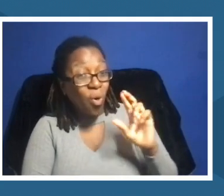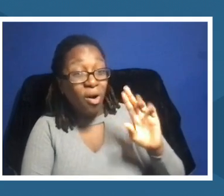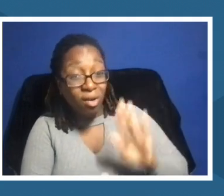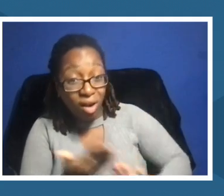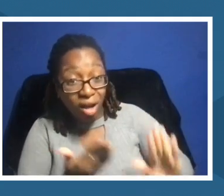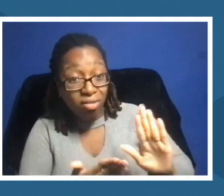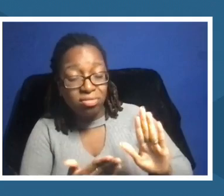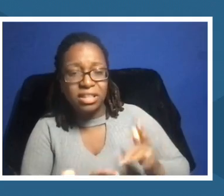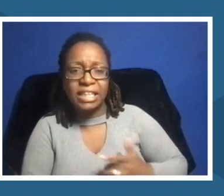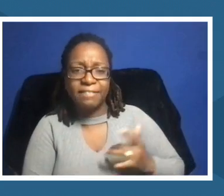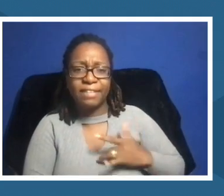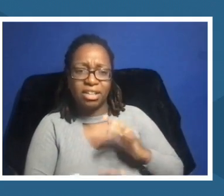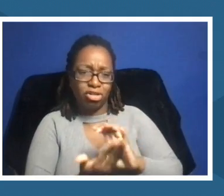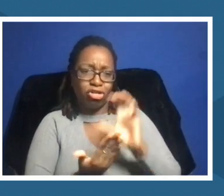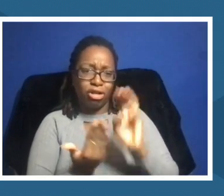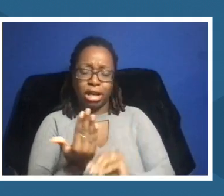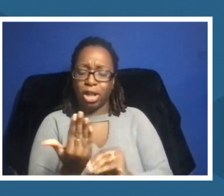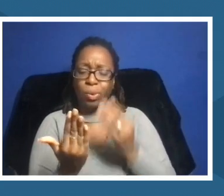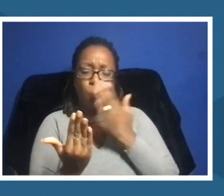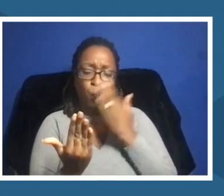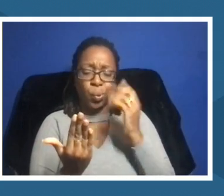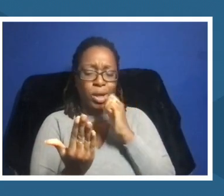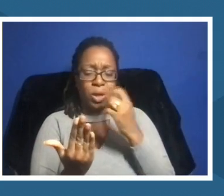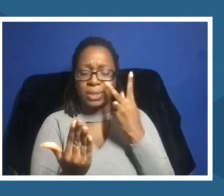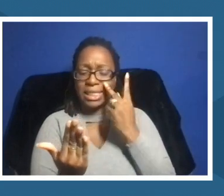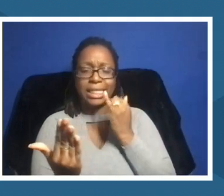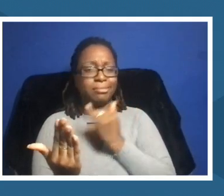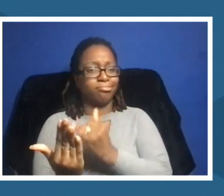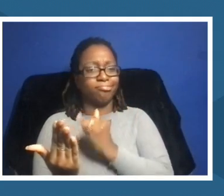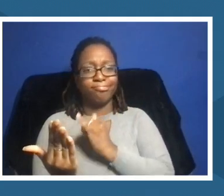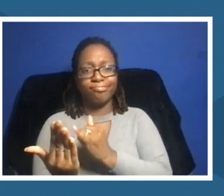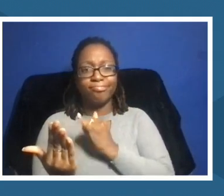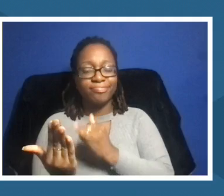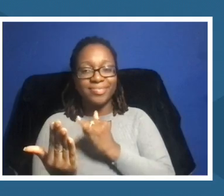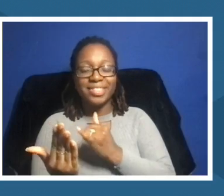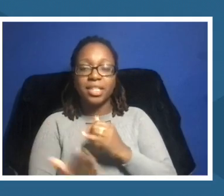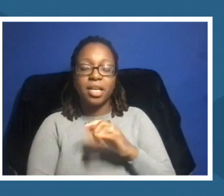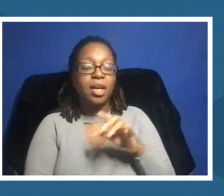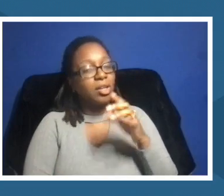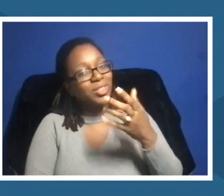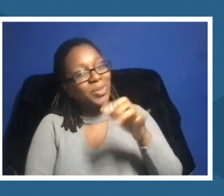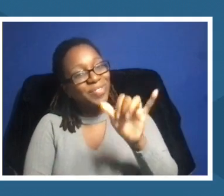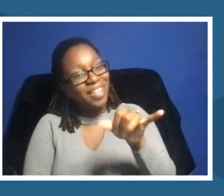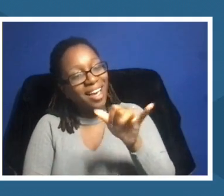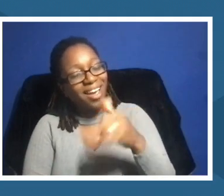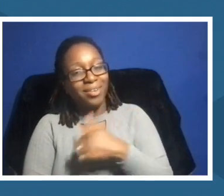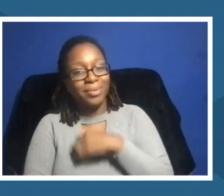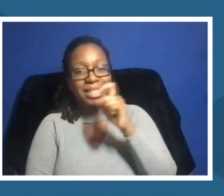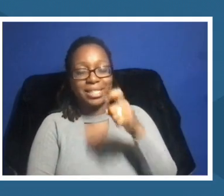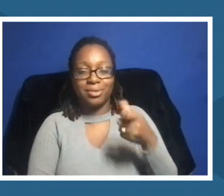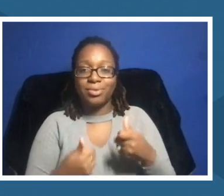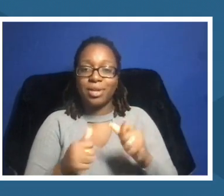curriculum and so i think that is something um you know we can work